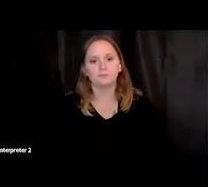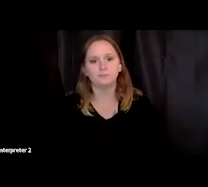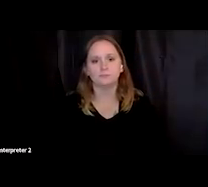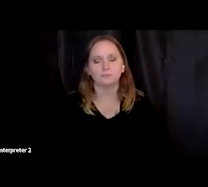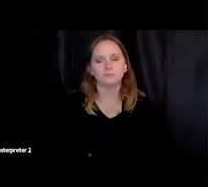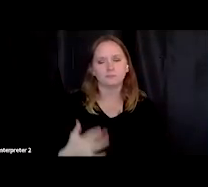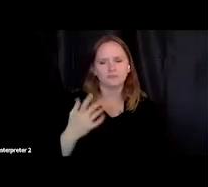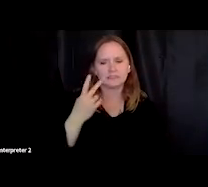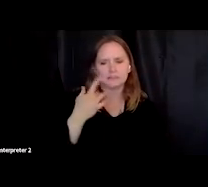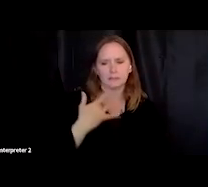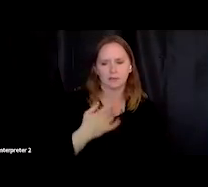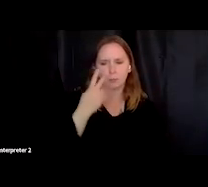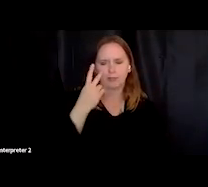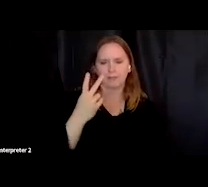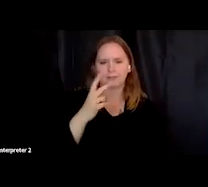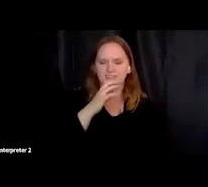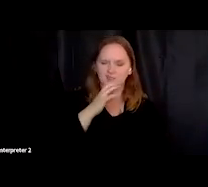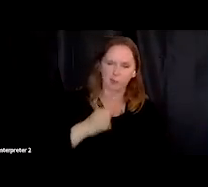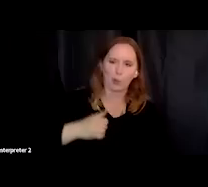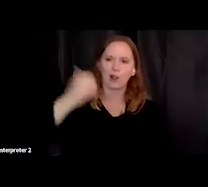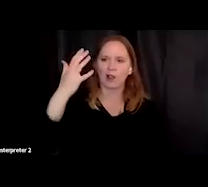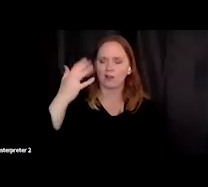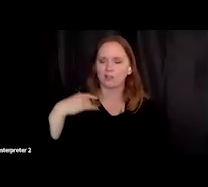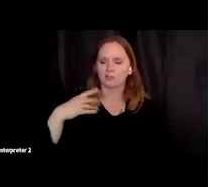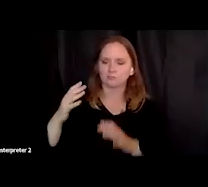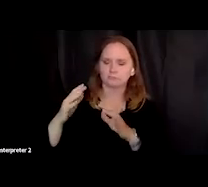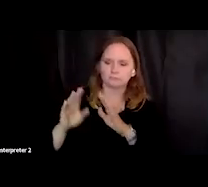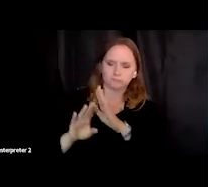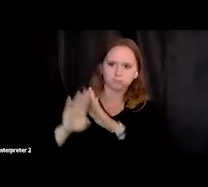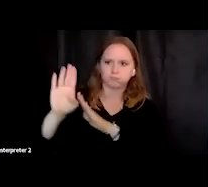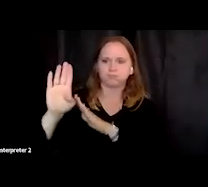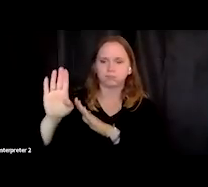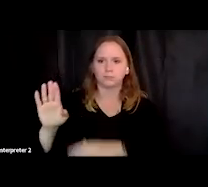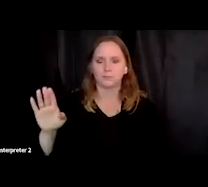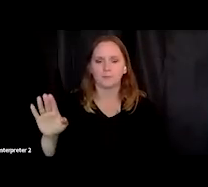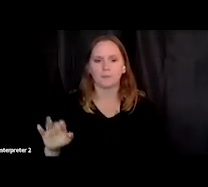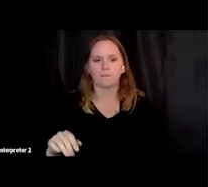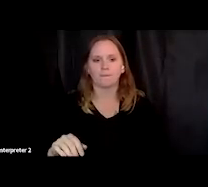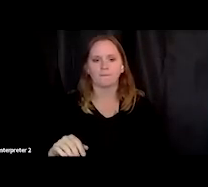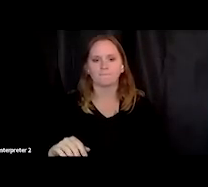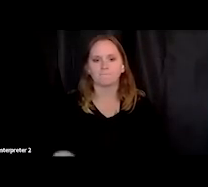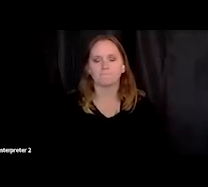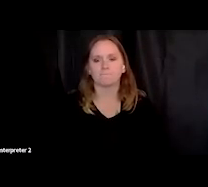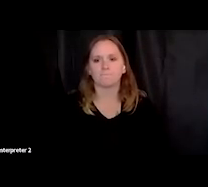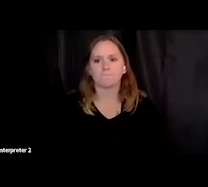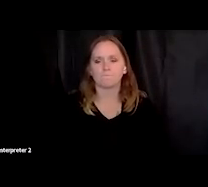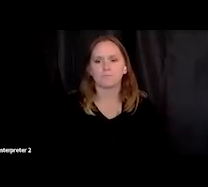among older individuals, among elders. There's a few reasons why people think this might be the case. You know, you might no longer work